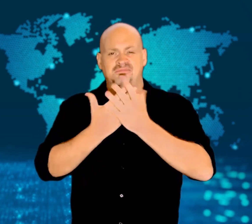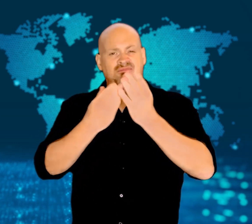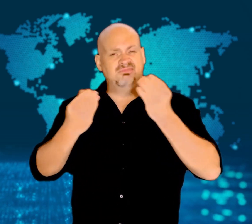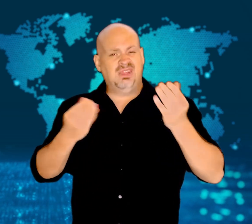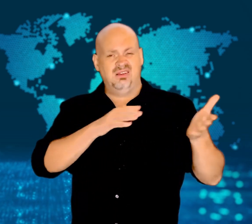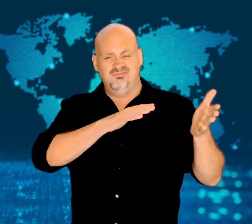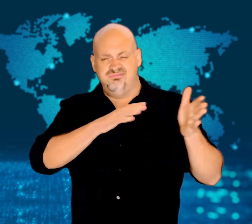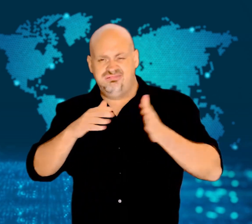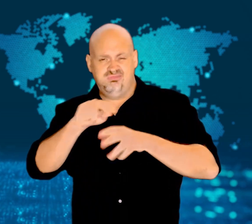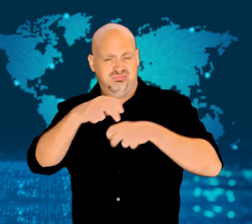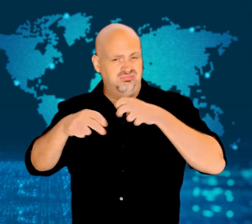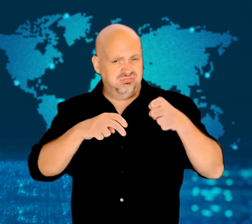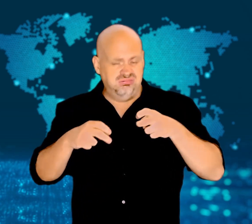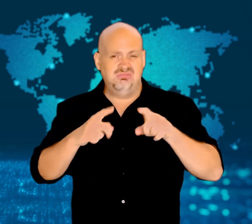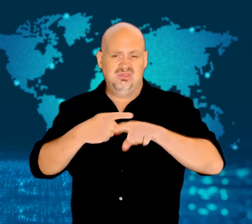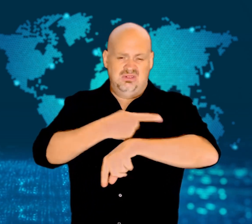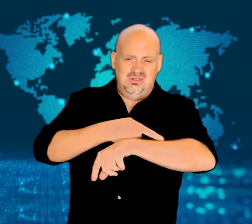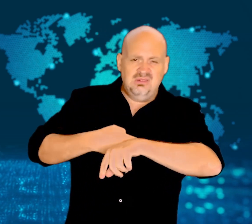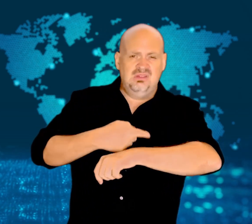and weapons, and also civilians.